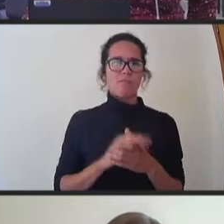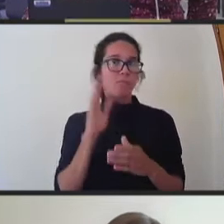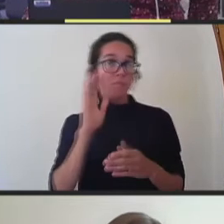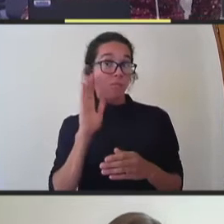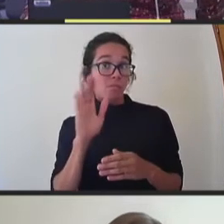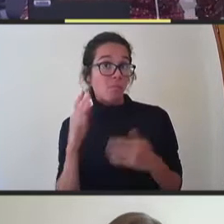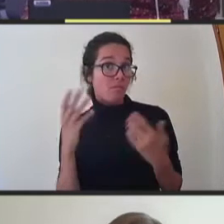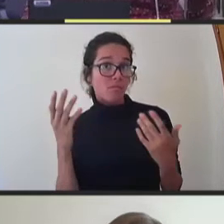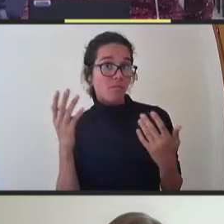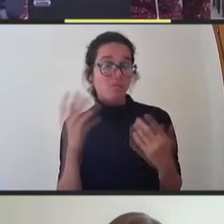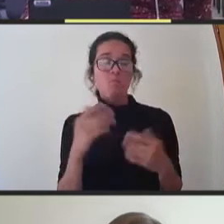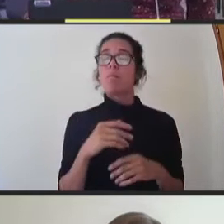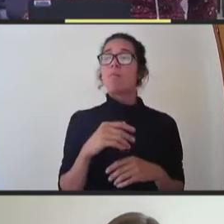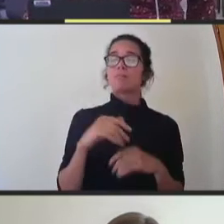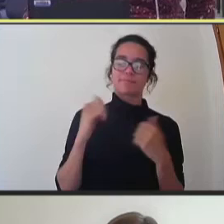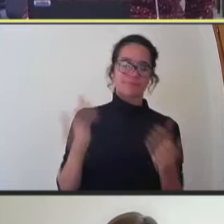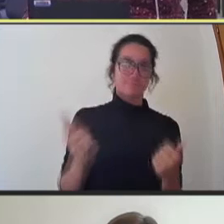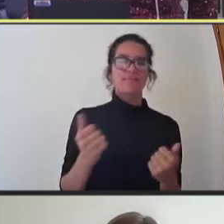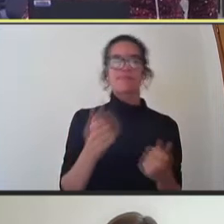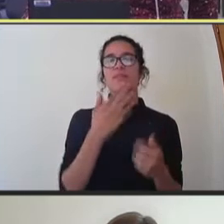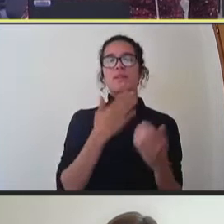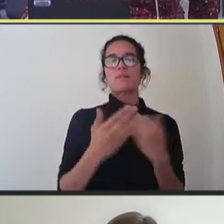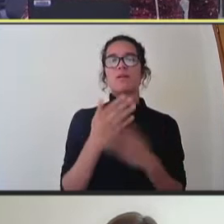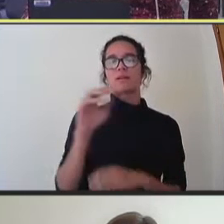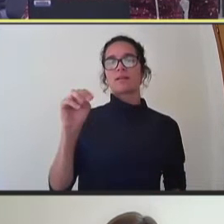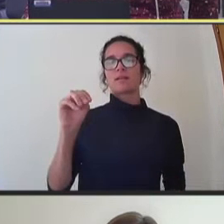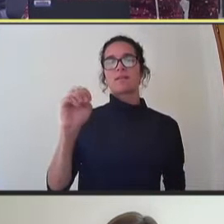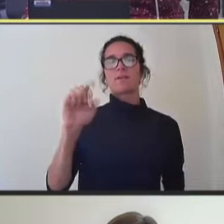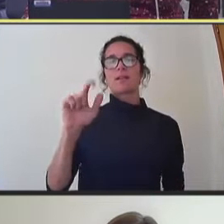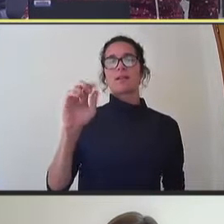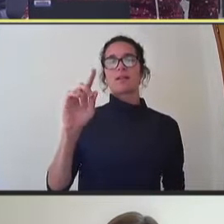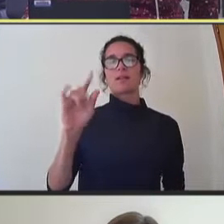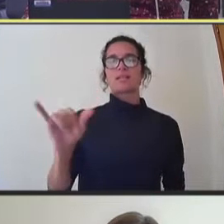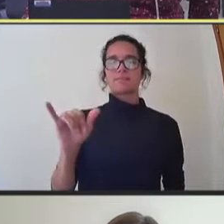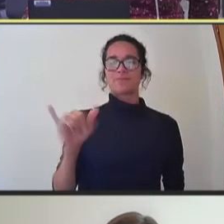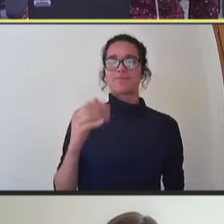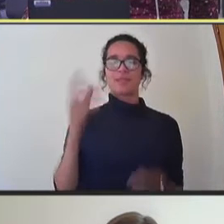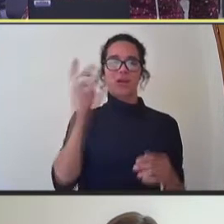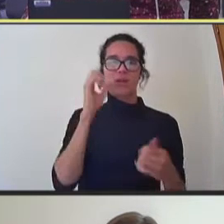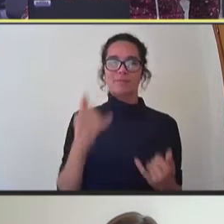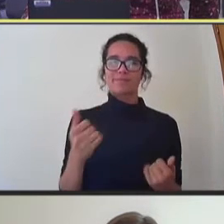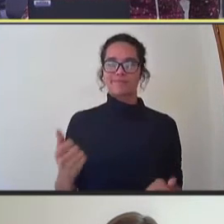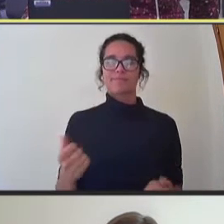Ann Aikin: Yes. Good morning, Melody. I hear you now. Melody Butler: Thank you, pleasure to be here.